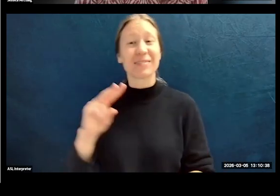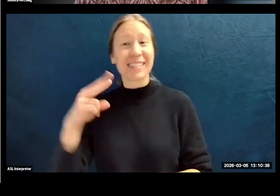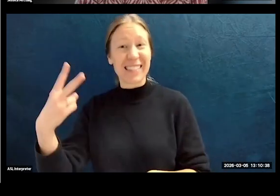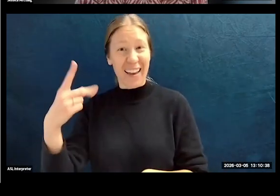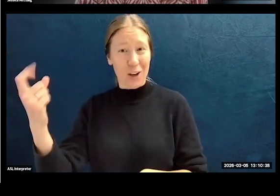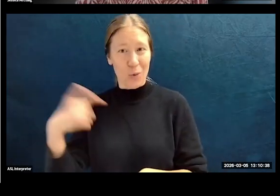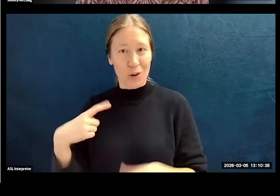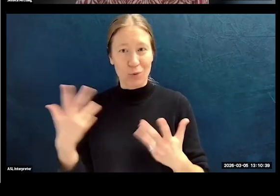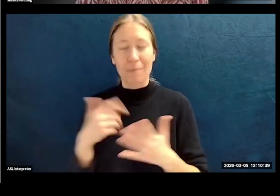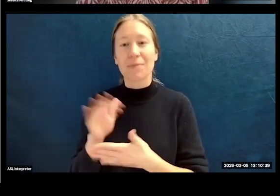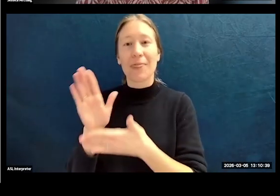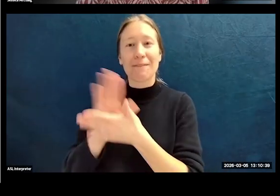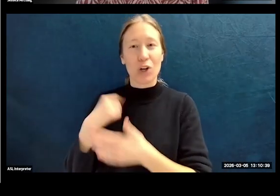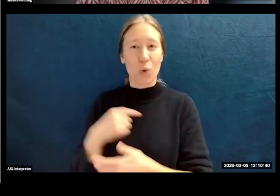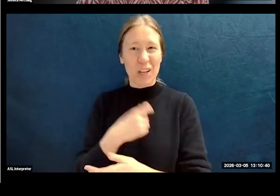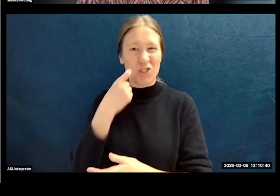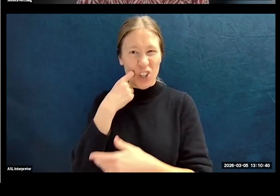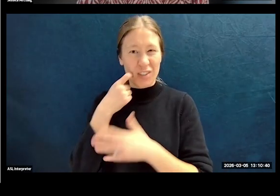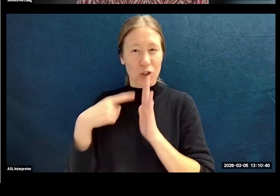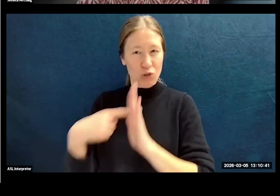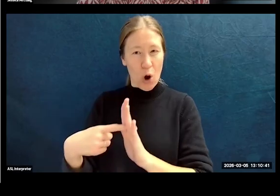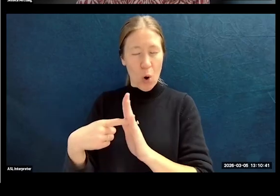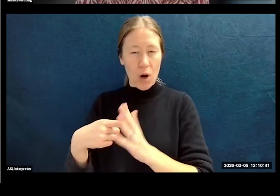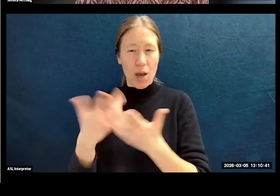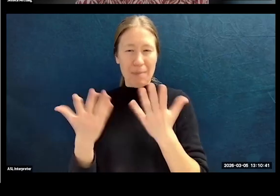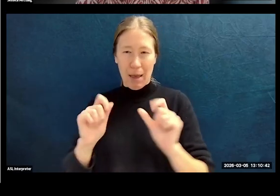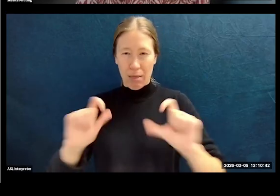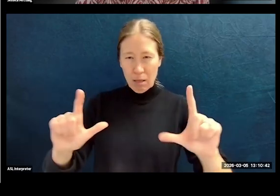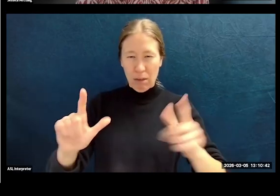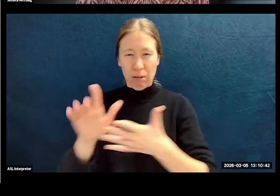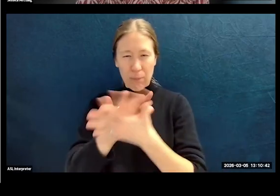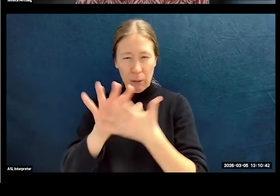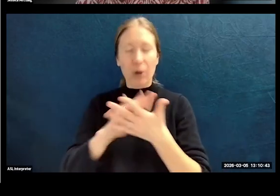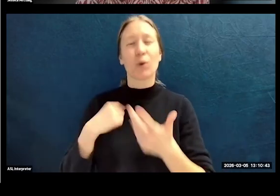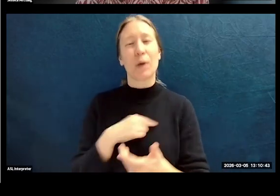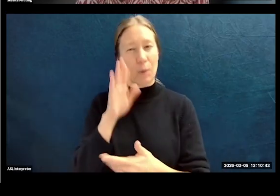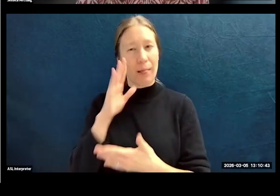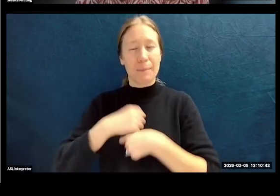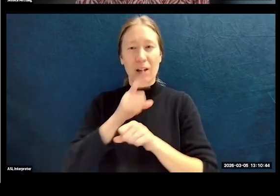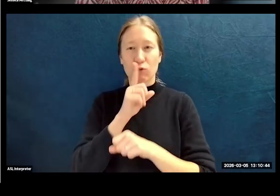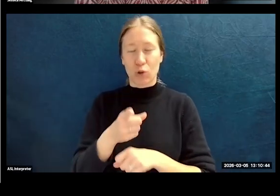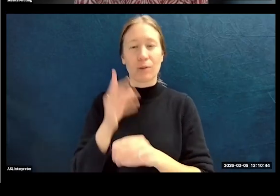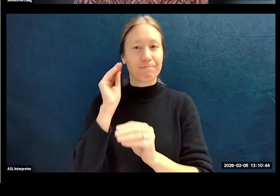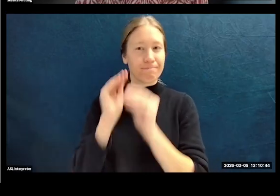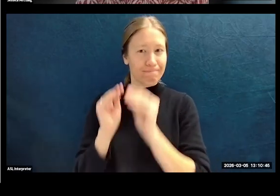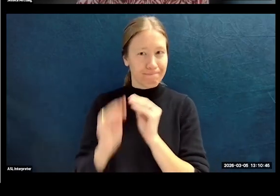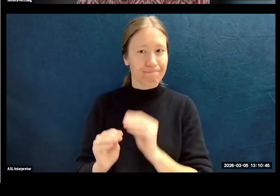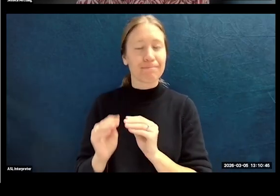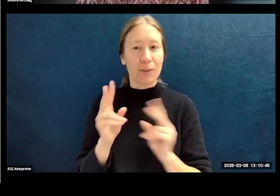is that the video that we just shared was displaying a little bit blurry, so we're gonna make sure that we have that corrected for the recording that goes up online